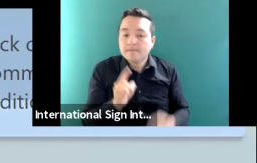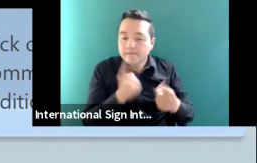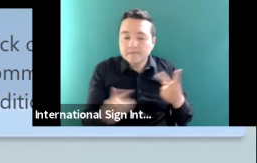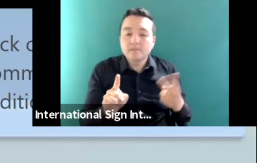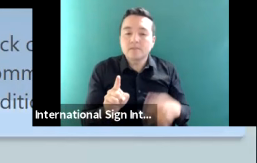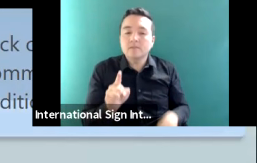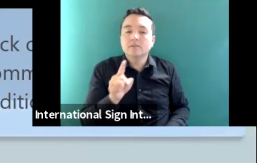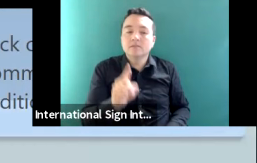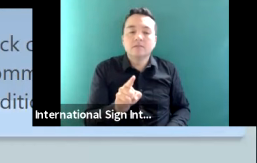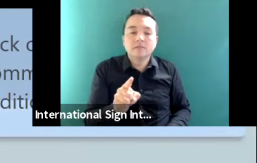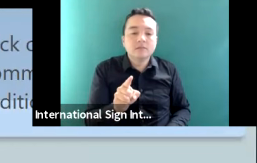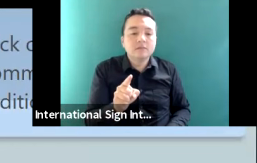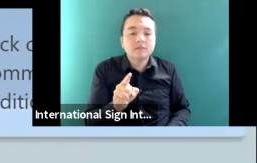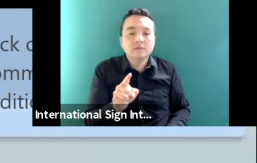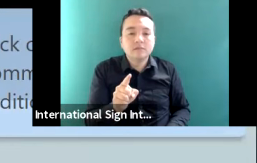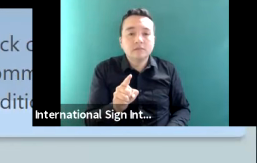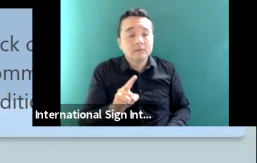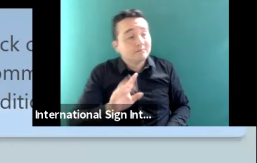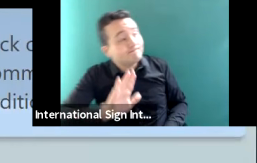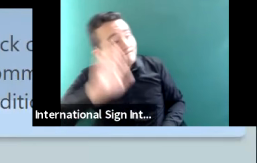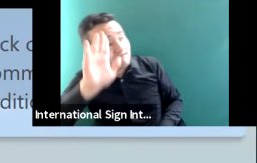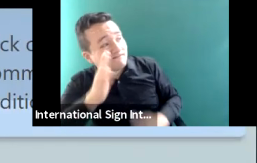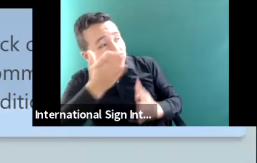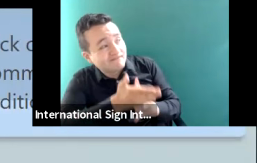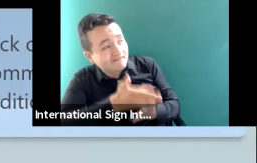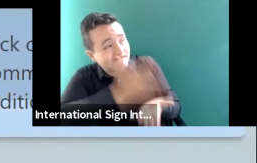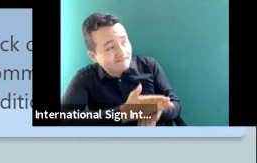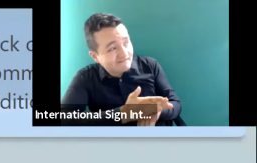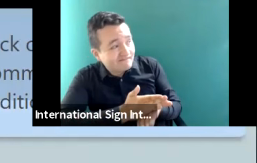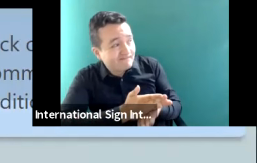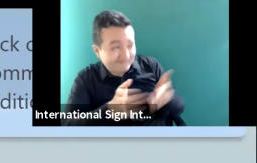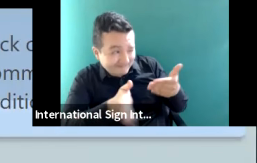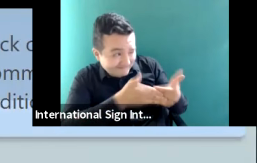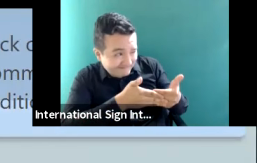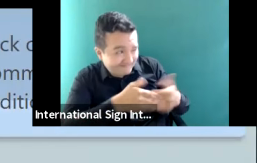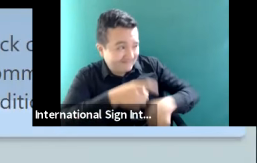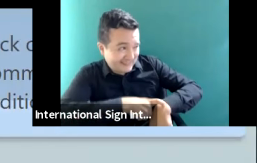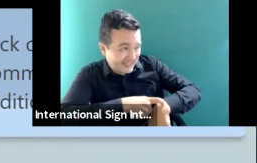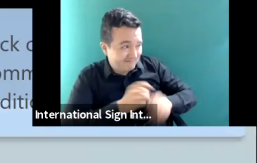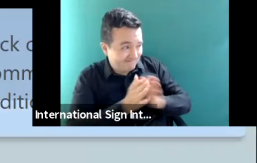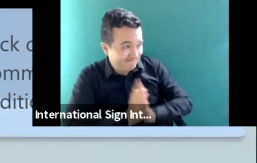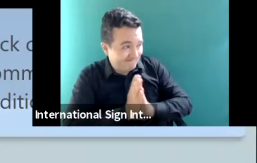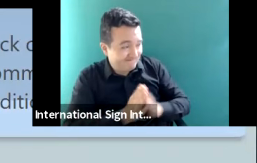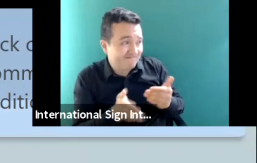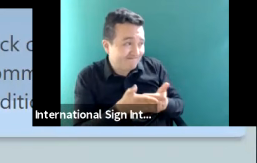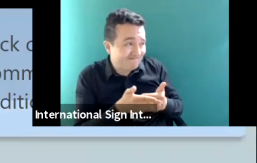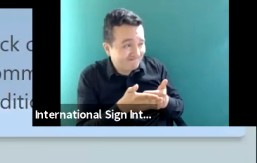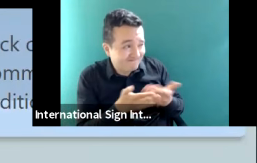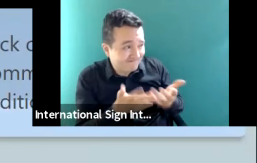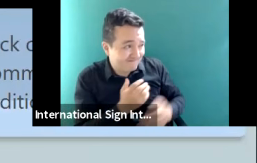So this is one of three successful programs happening within the employment area.